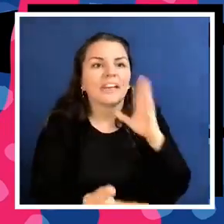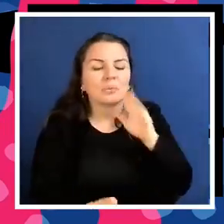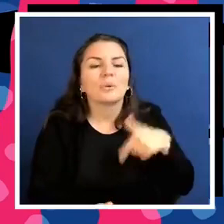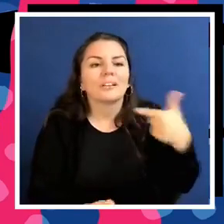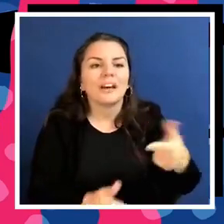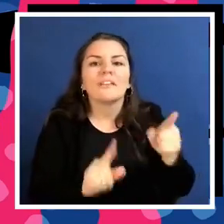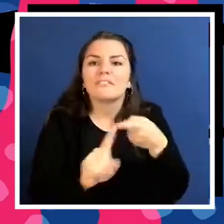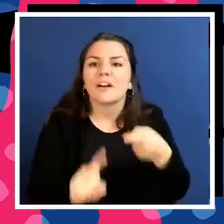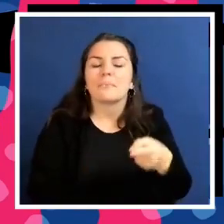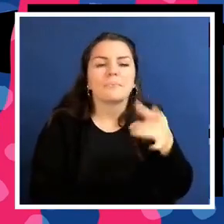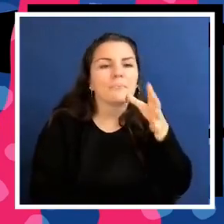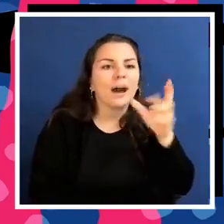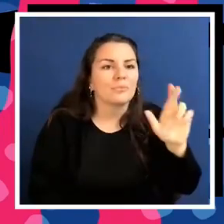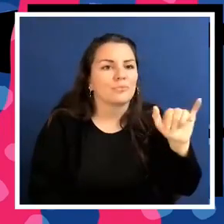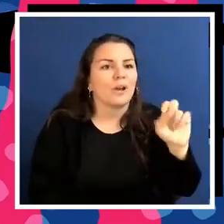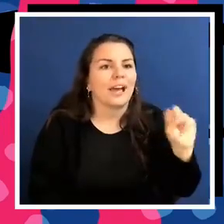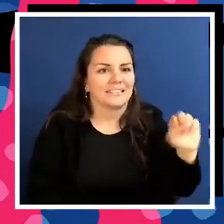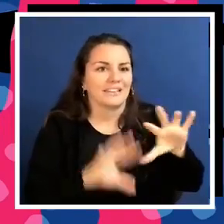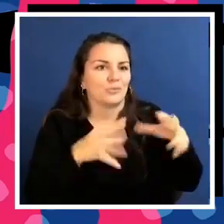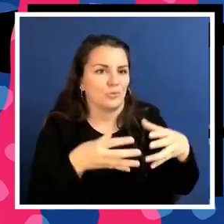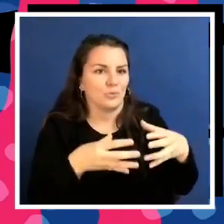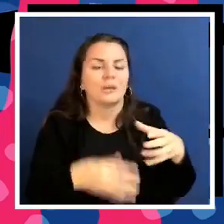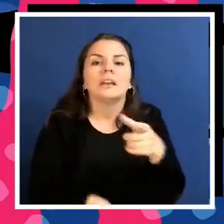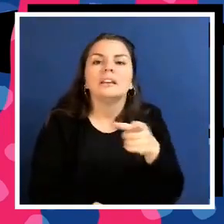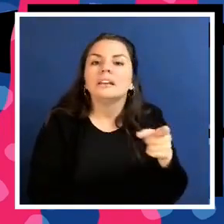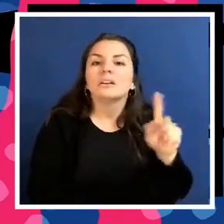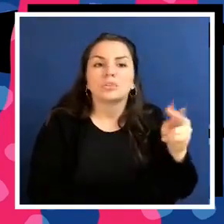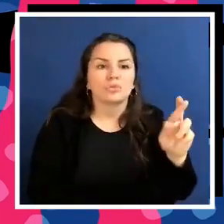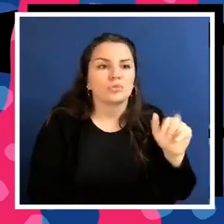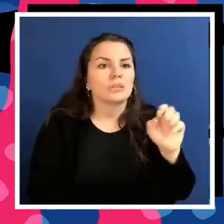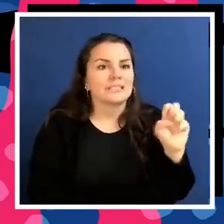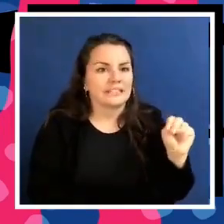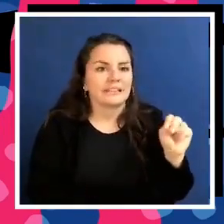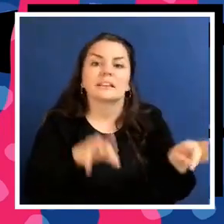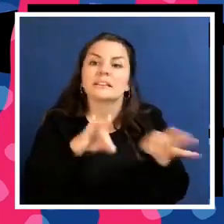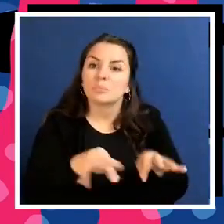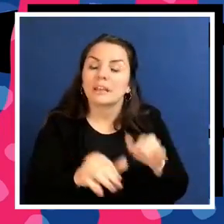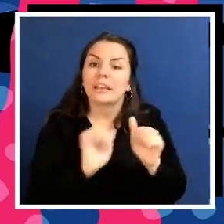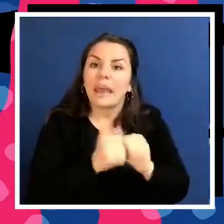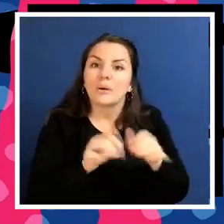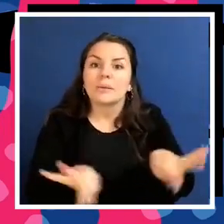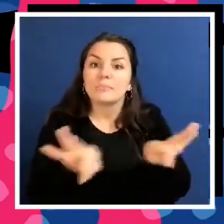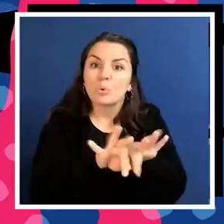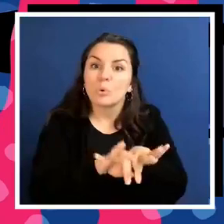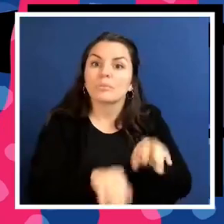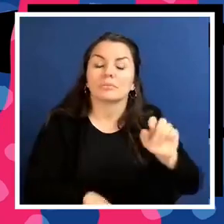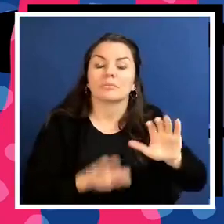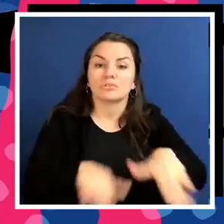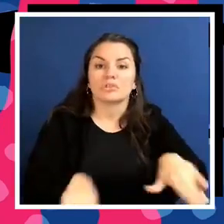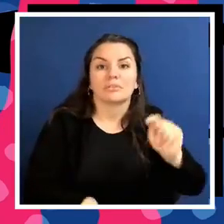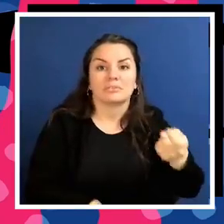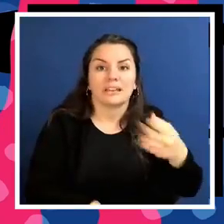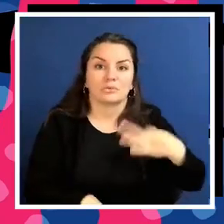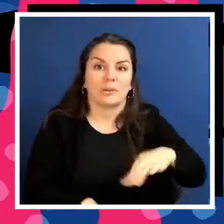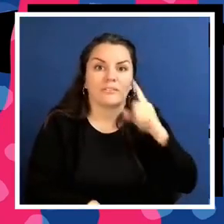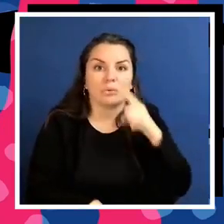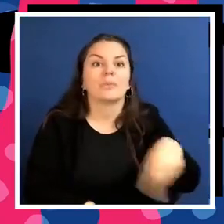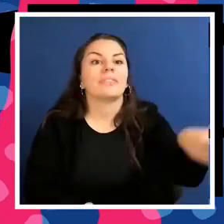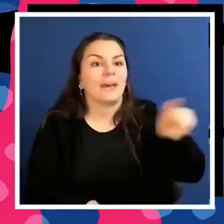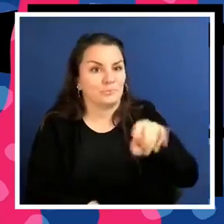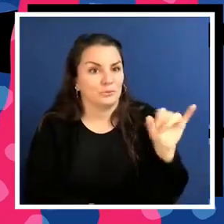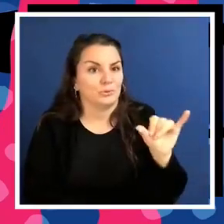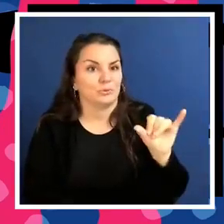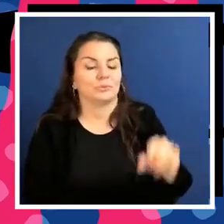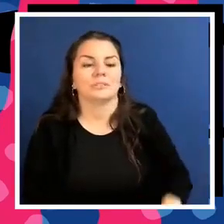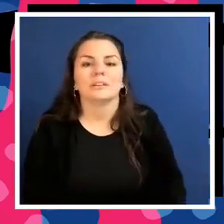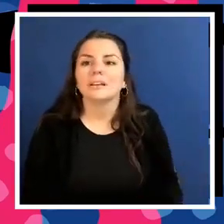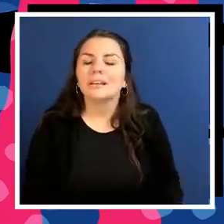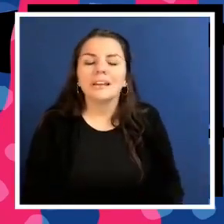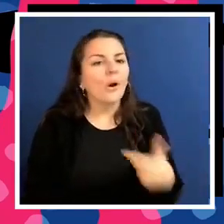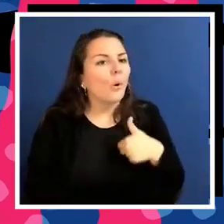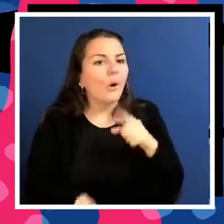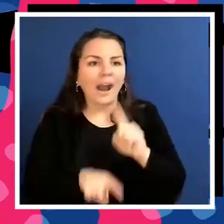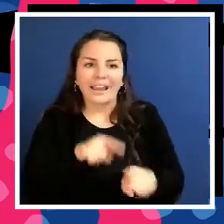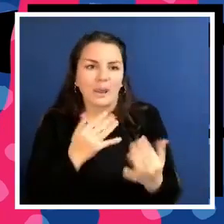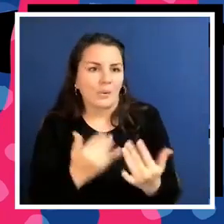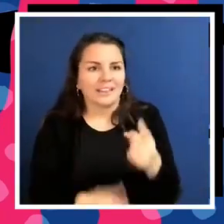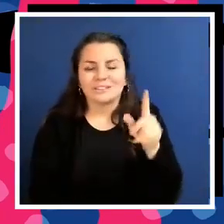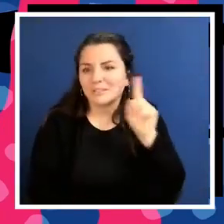NEXT SPECIAL GUESTS AND THEN WE